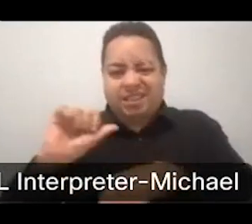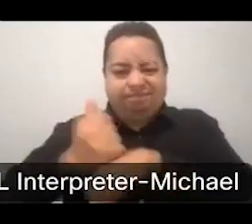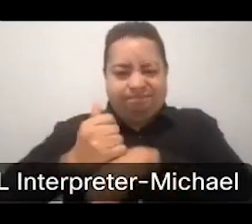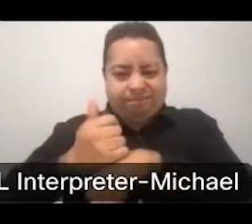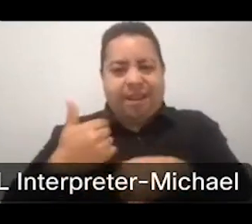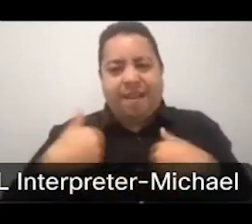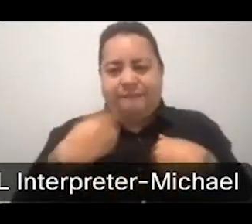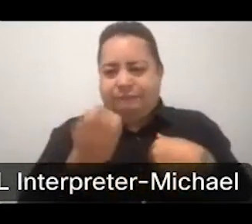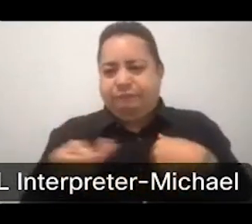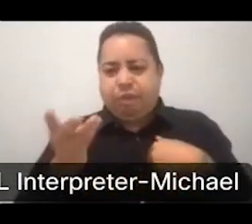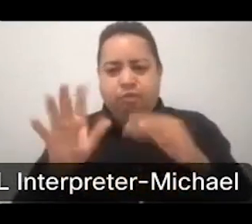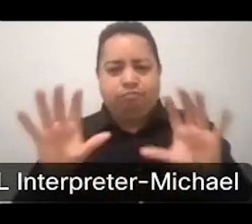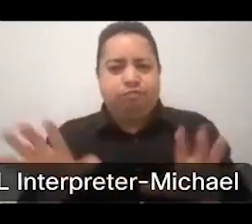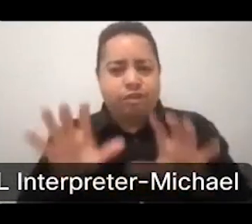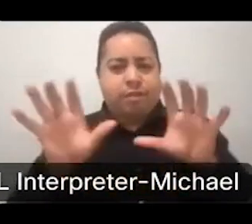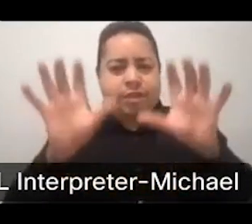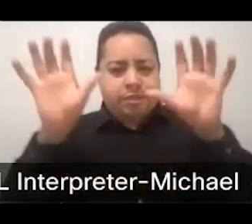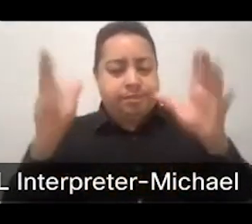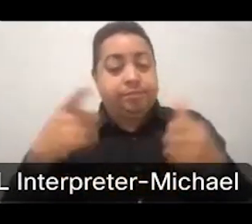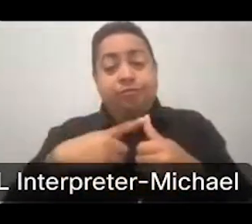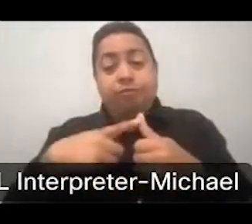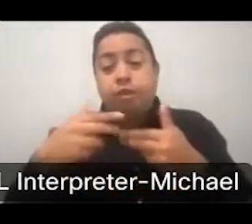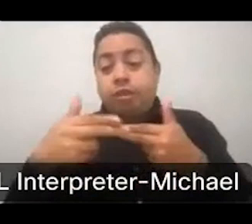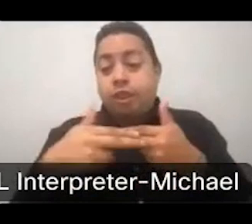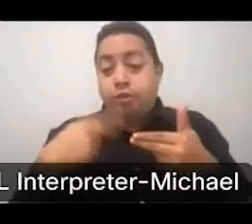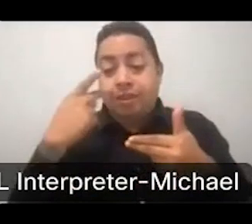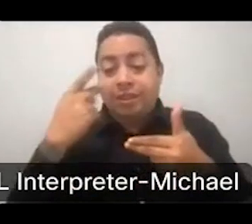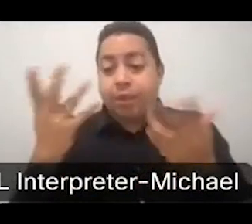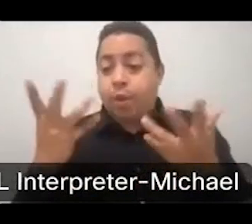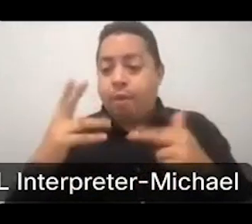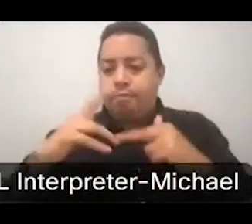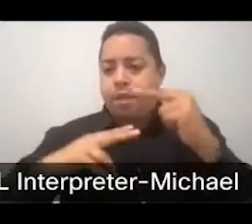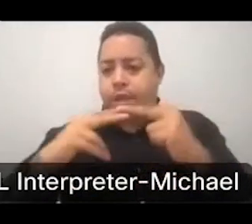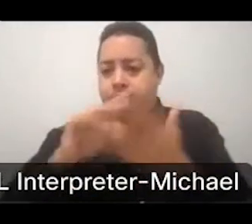On this first slide, you can see a school building and people engaging in academic pursuits